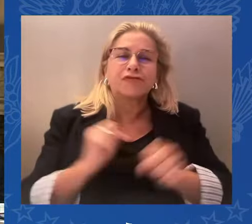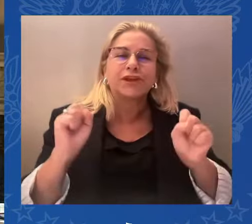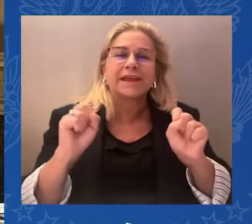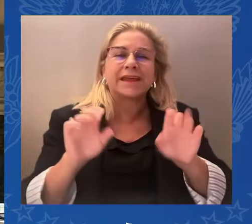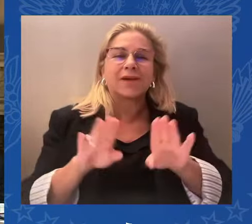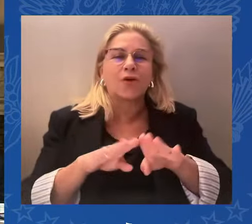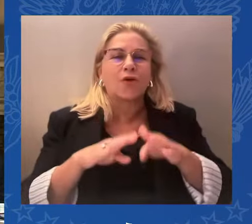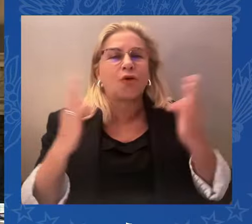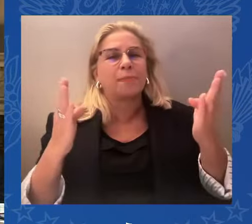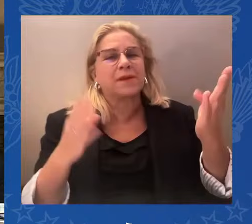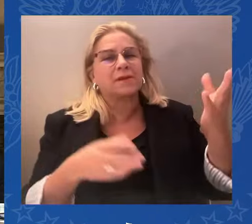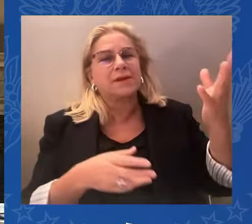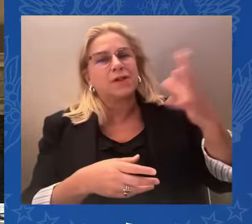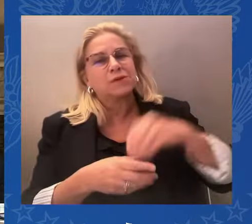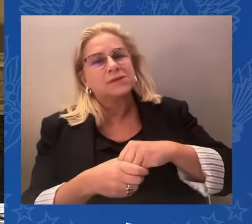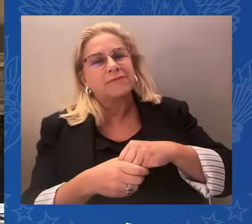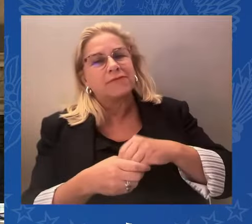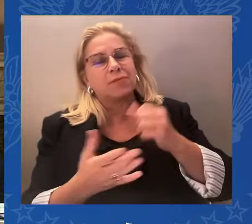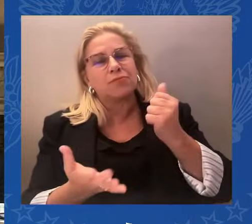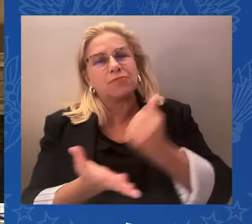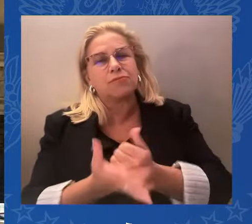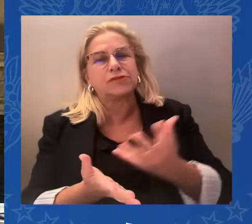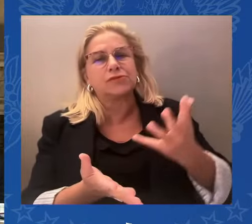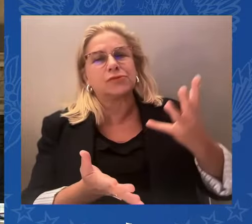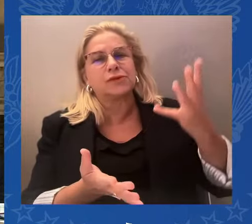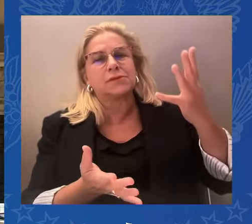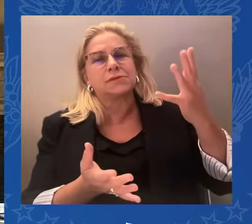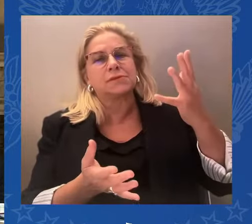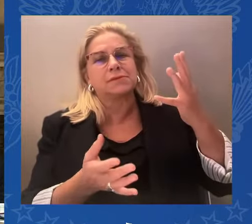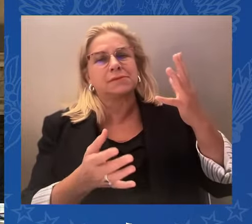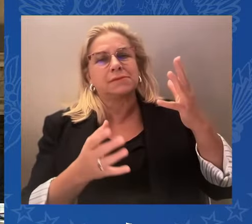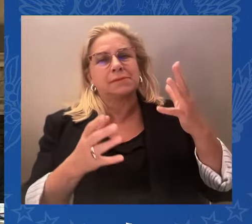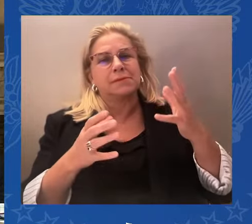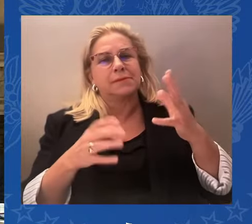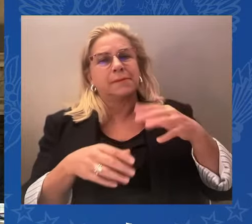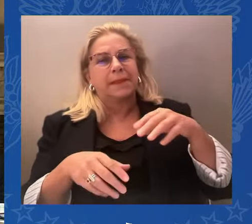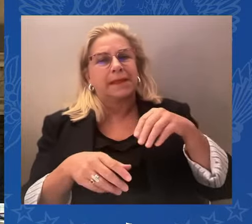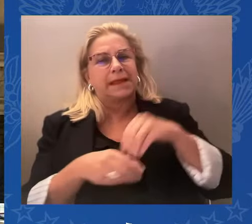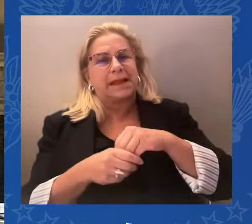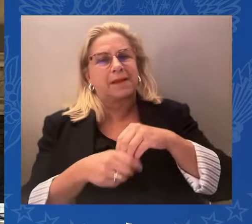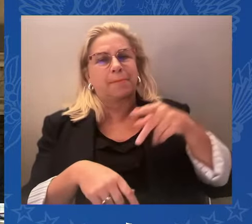Indo-Pacific is our shared priority and shared commitment.